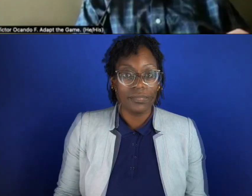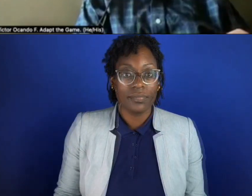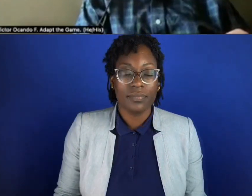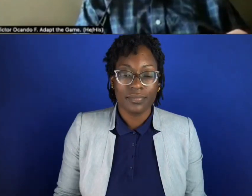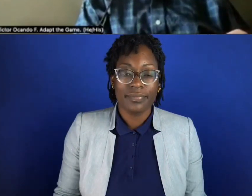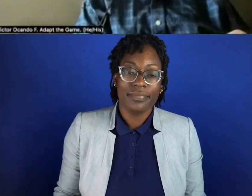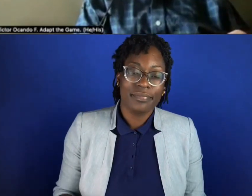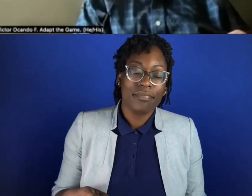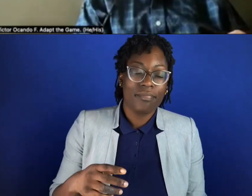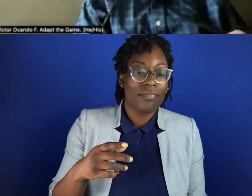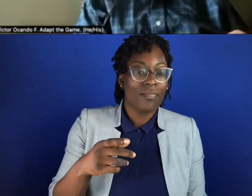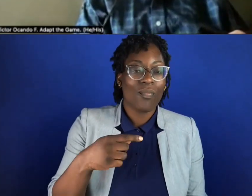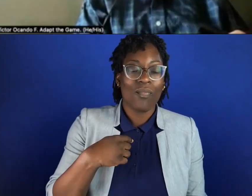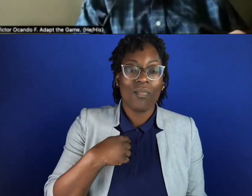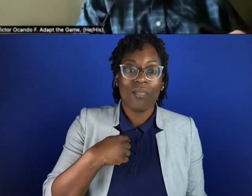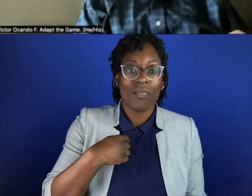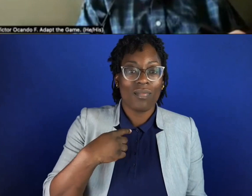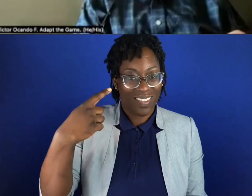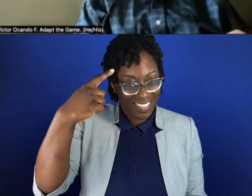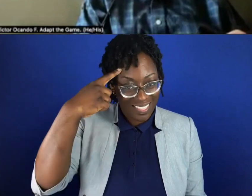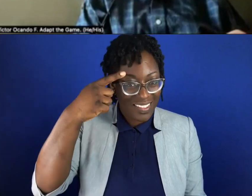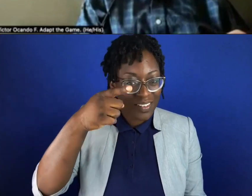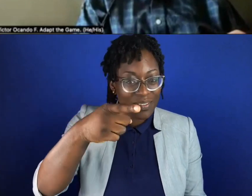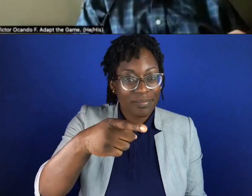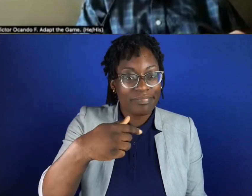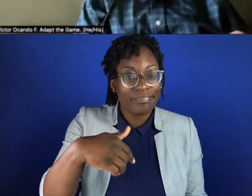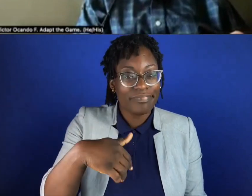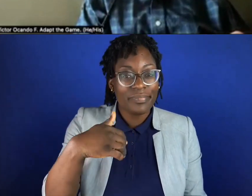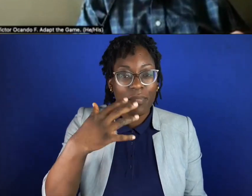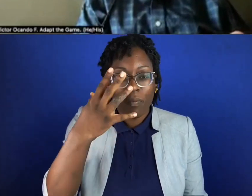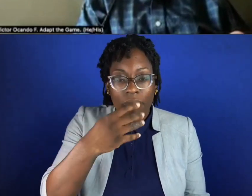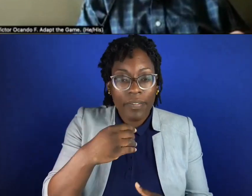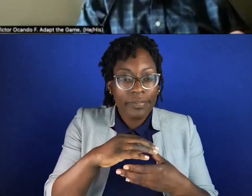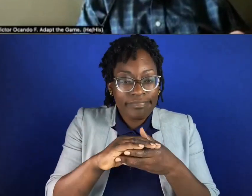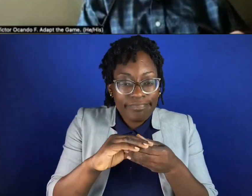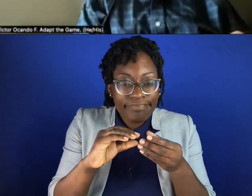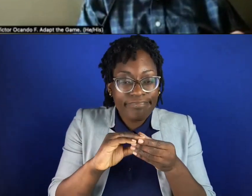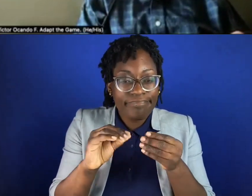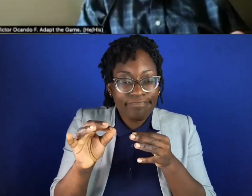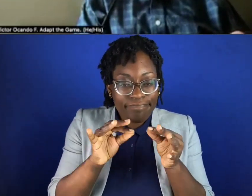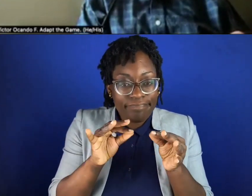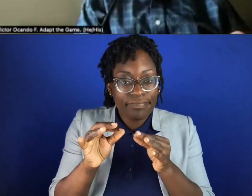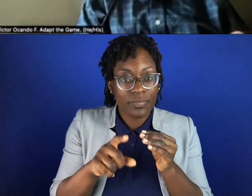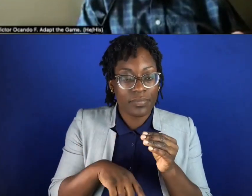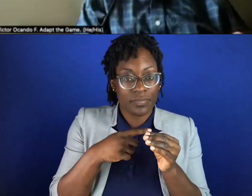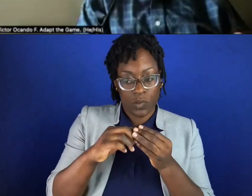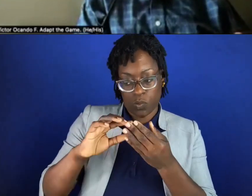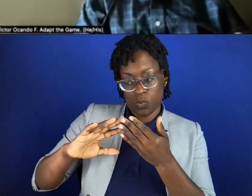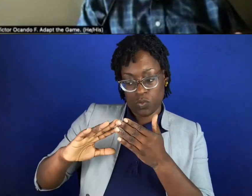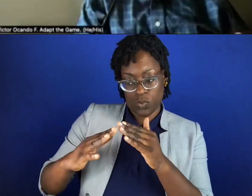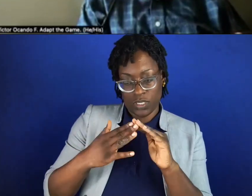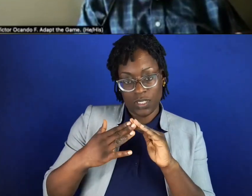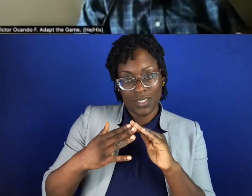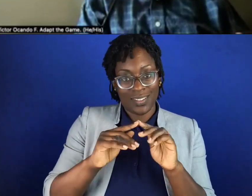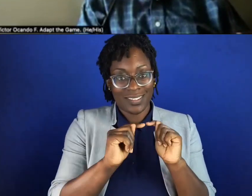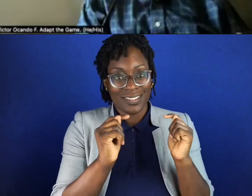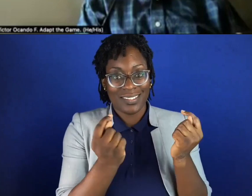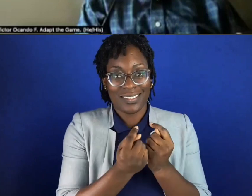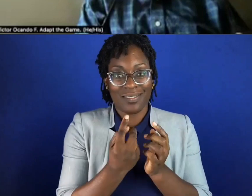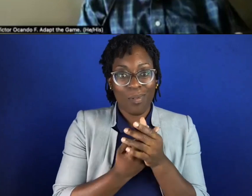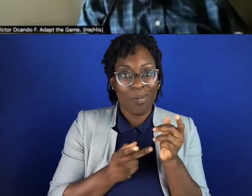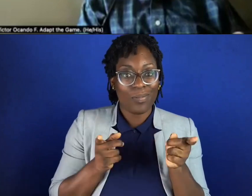I think you spoke so beautifully about the importance of community and a team. As a solo